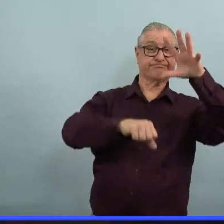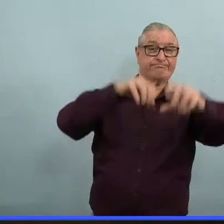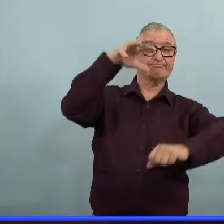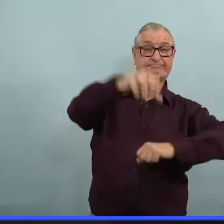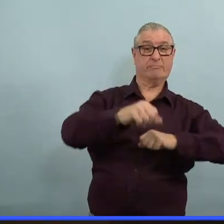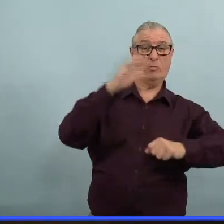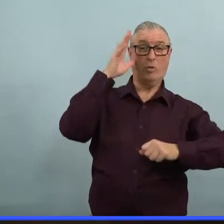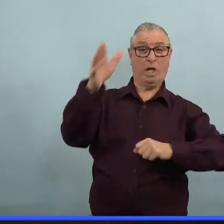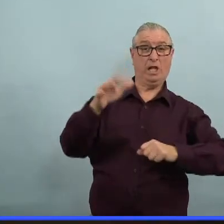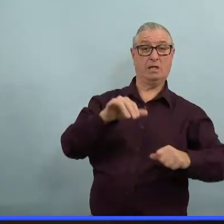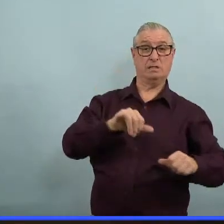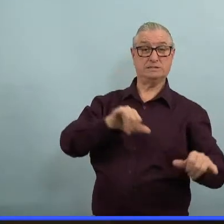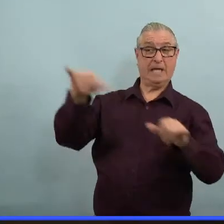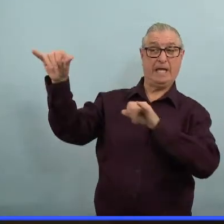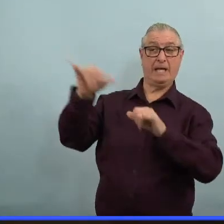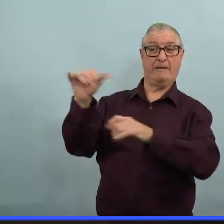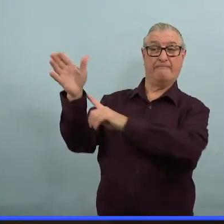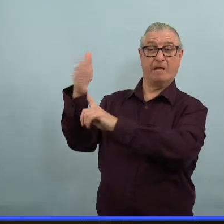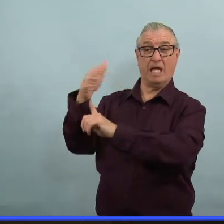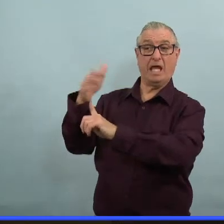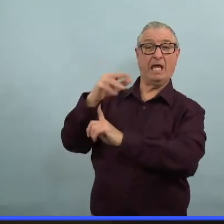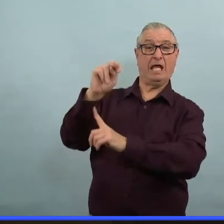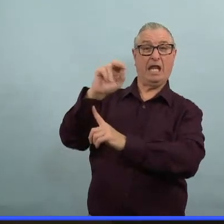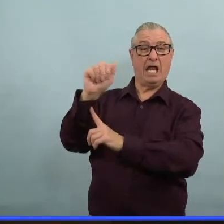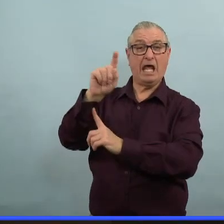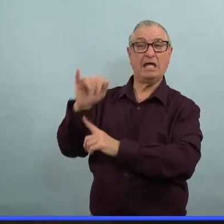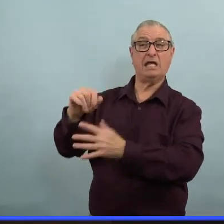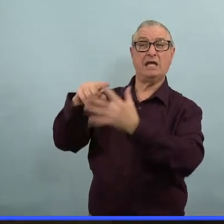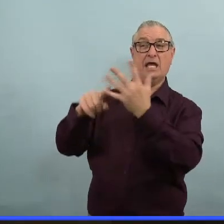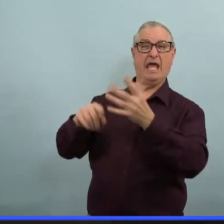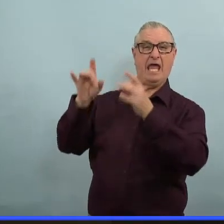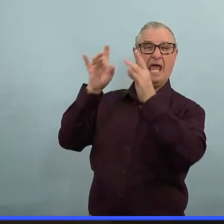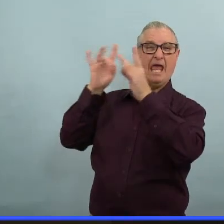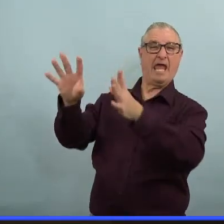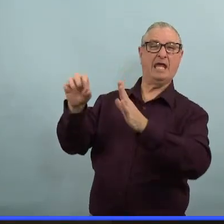symbols of hate that we saw on display out here in front of the building and in ottawa with the